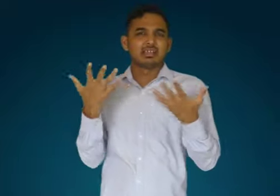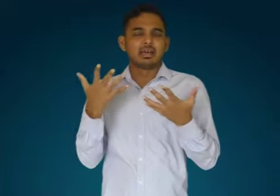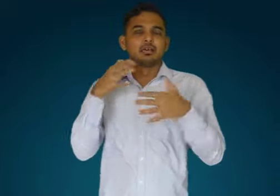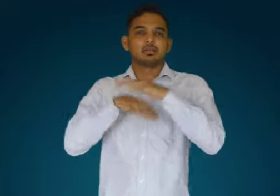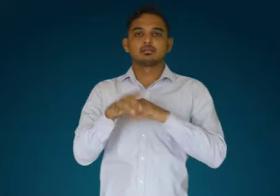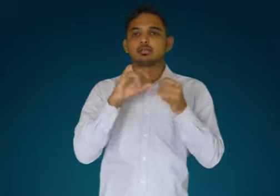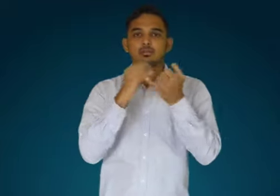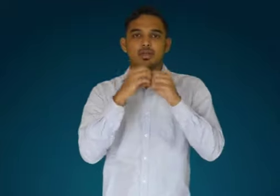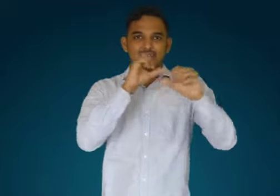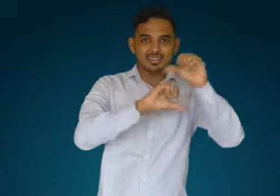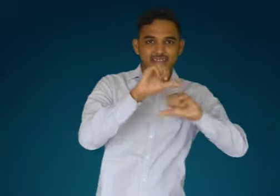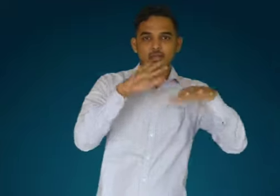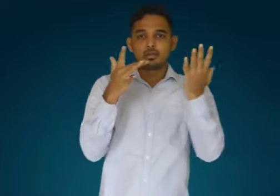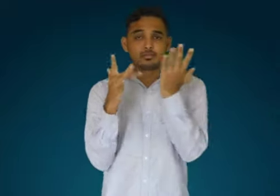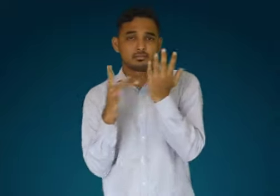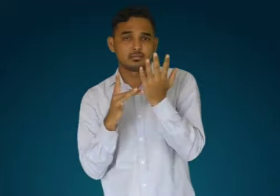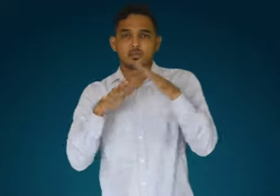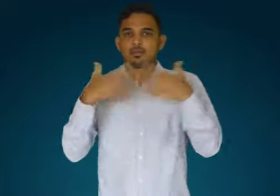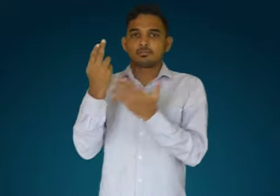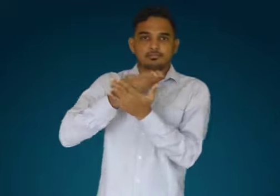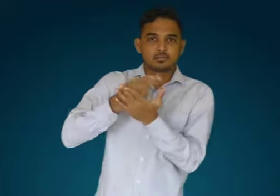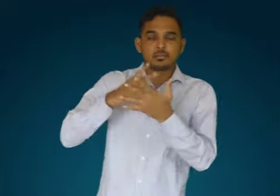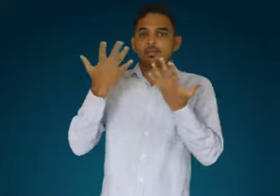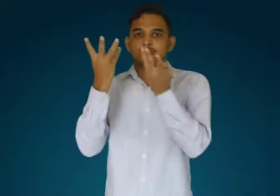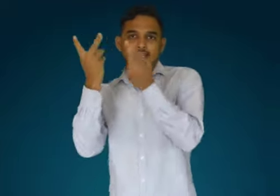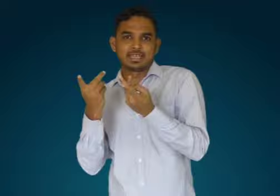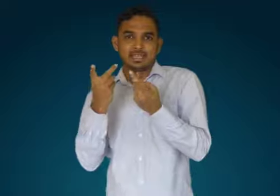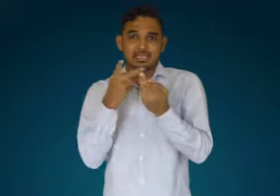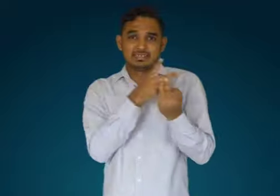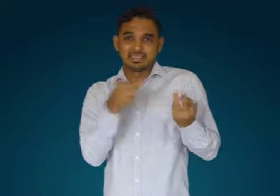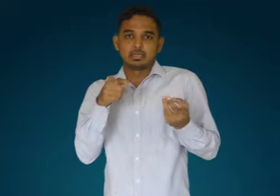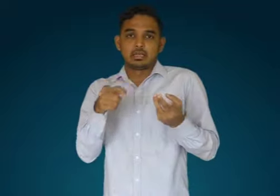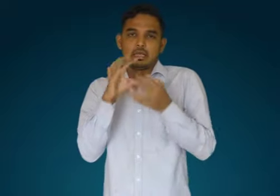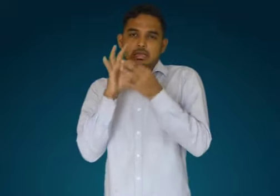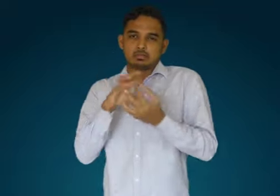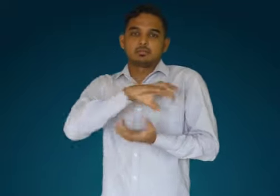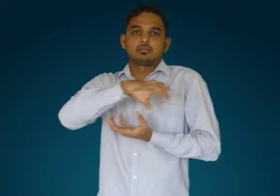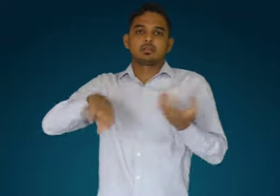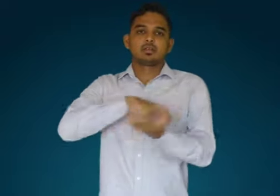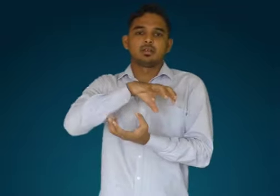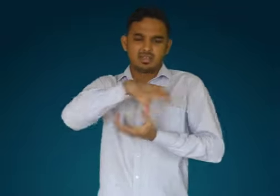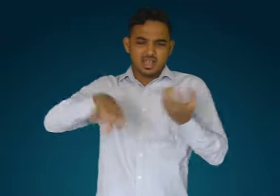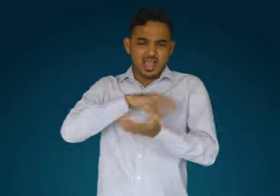i would like to focus on the transdisciplinary learning approach